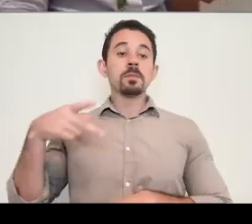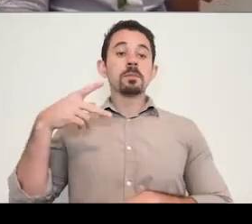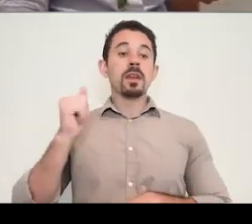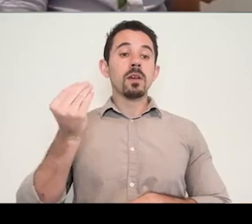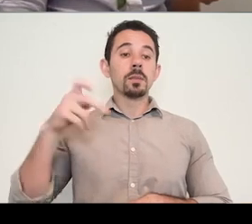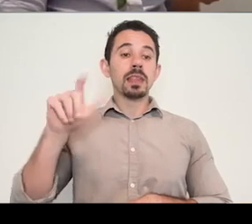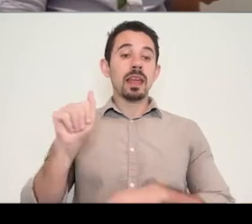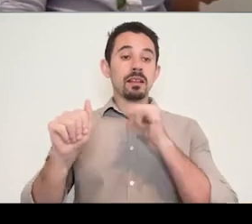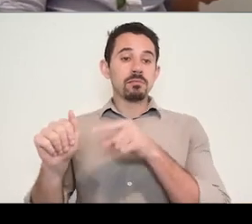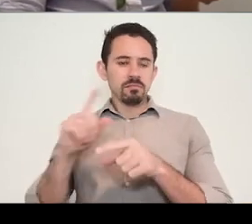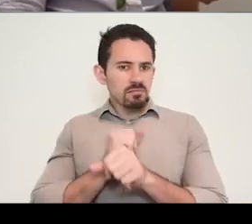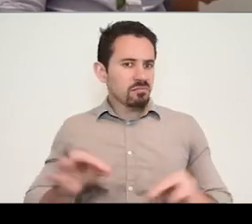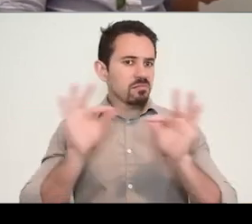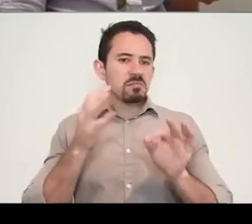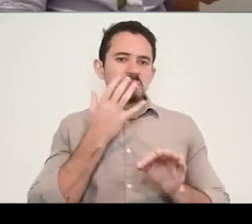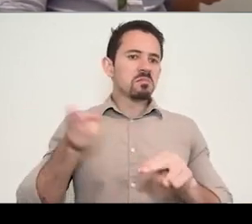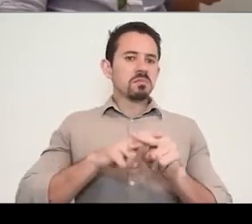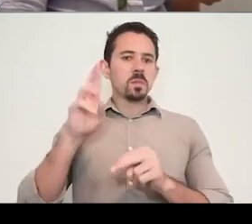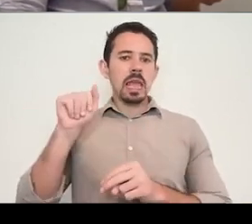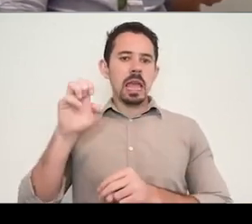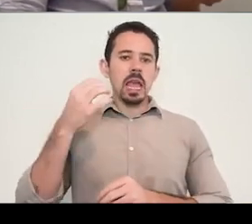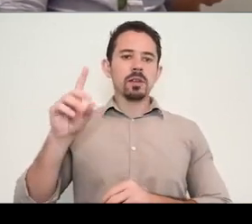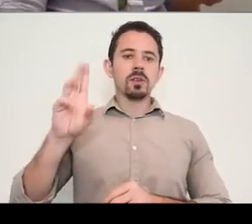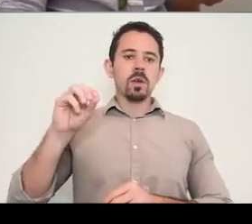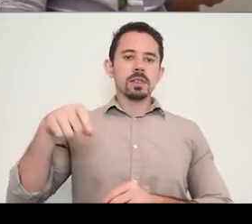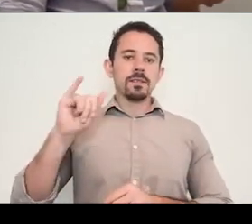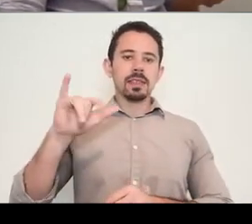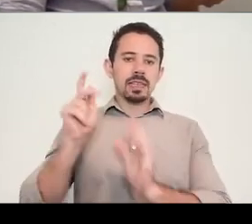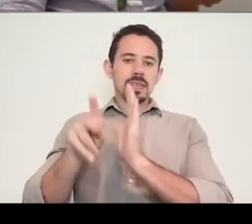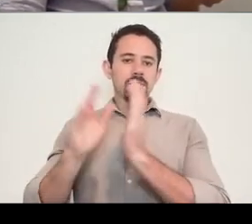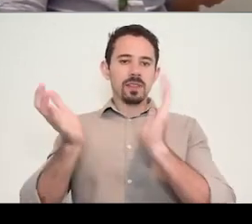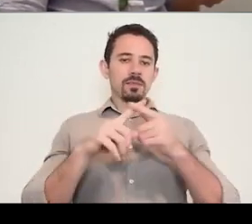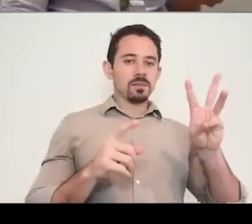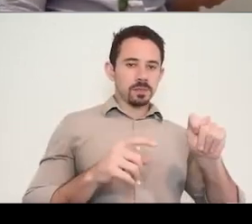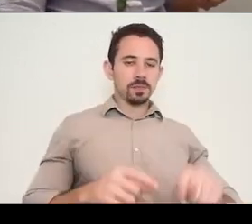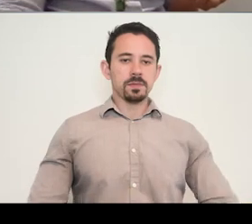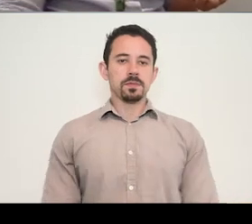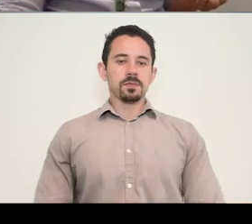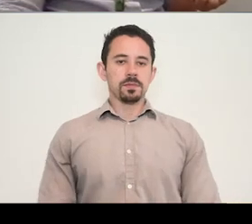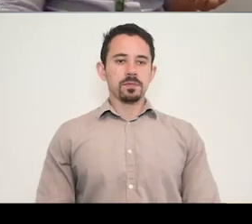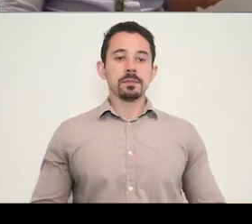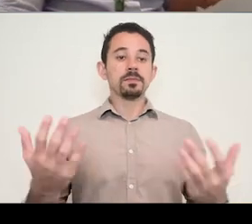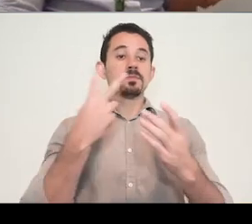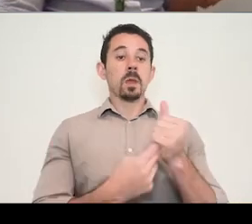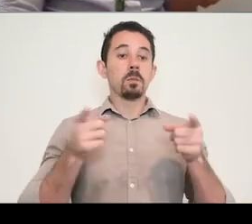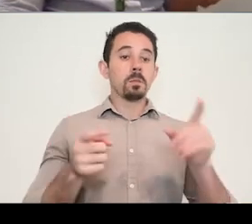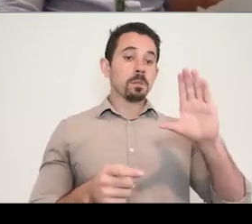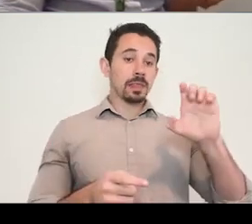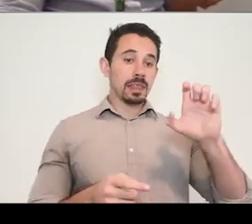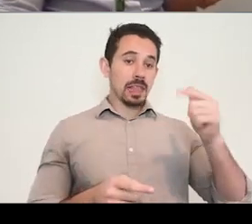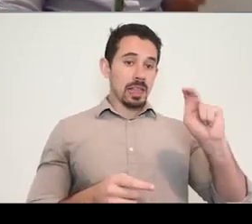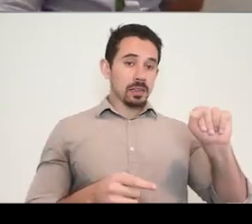mutant had significantly increased rate of Drosophila killing relative to wild type.